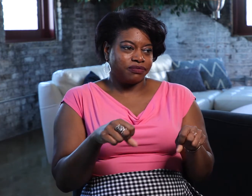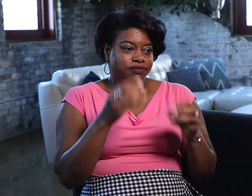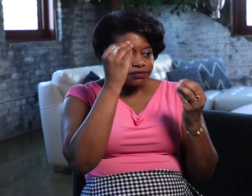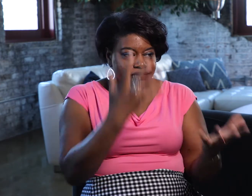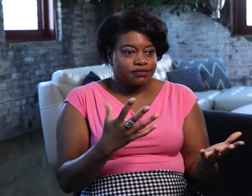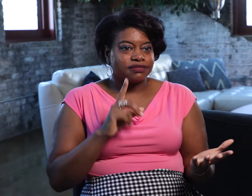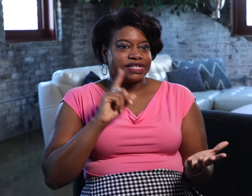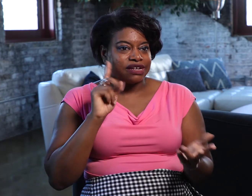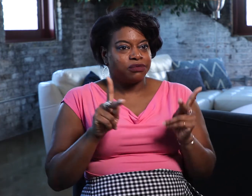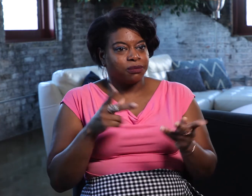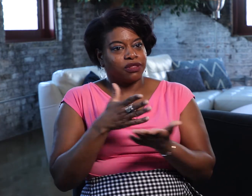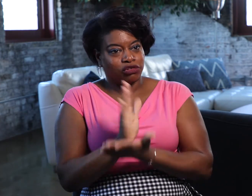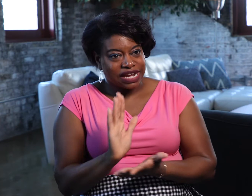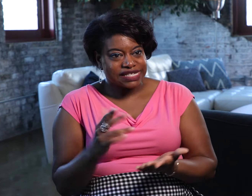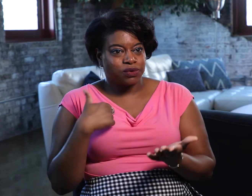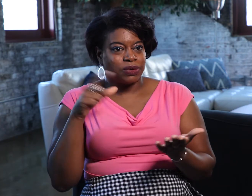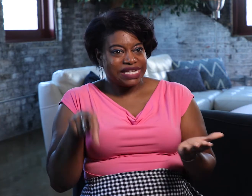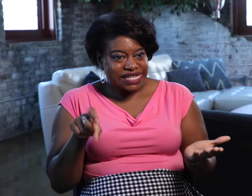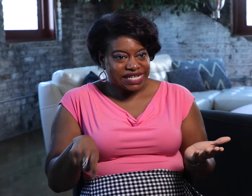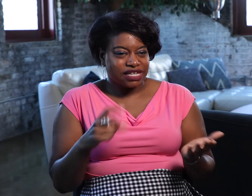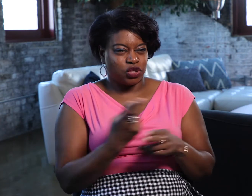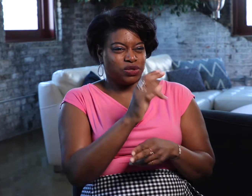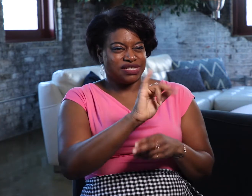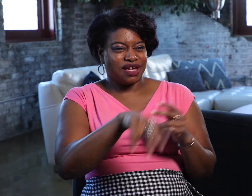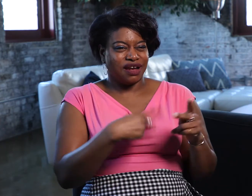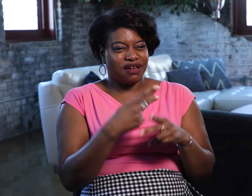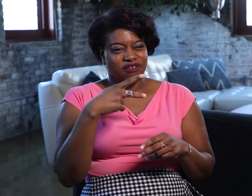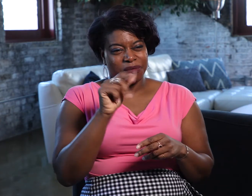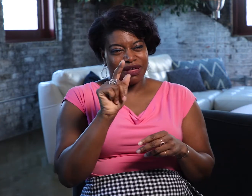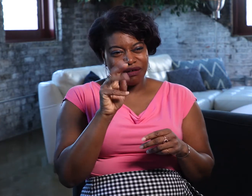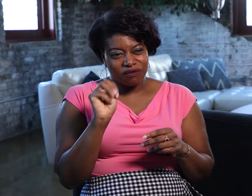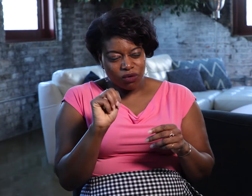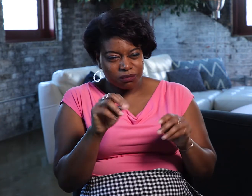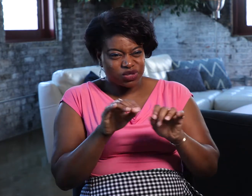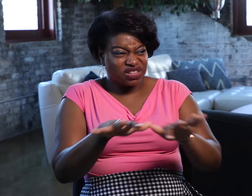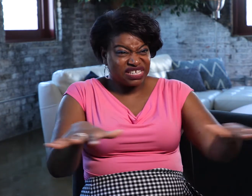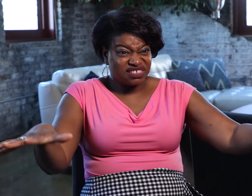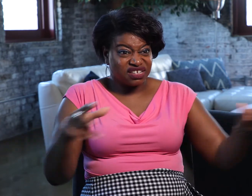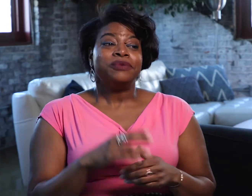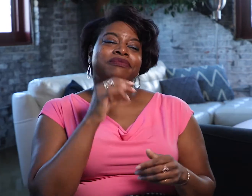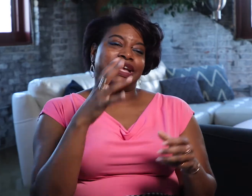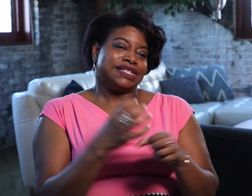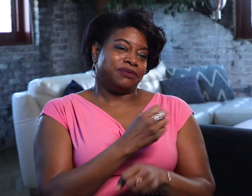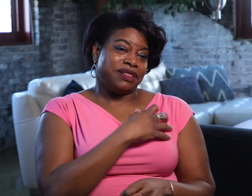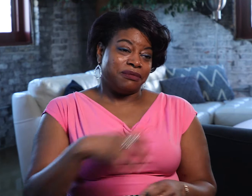and for using the pageant as a platform to raise awareness of the needs and rights of the deaf community.